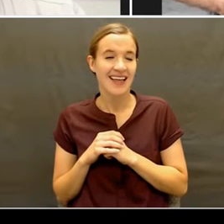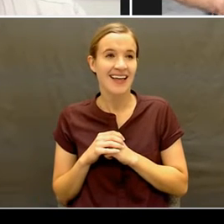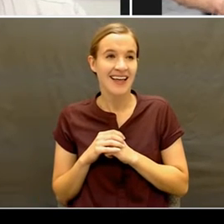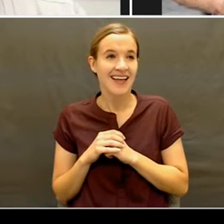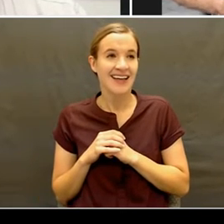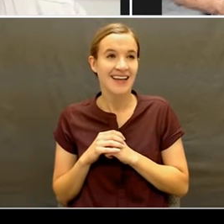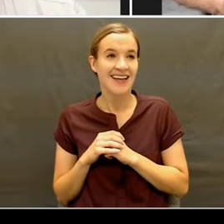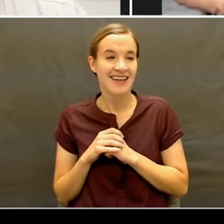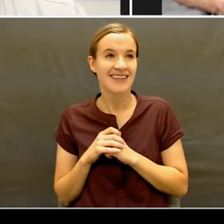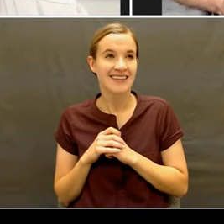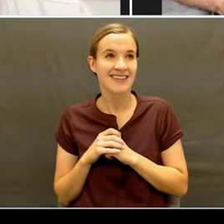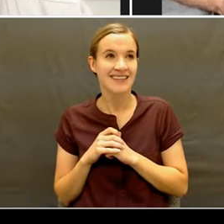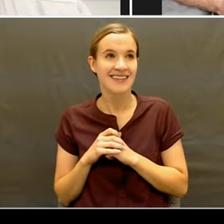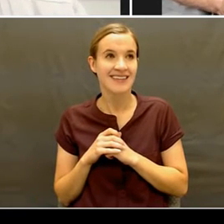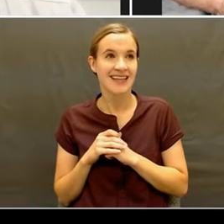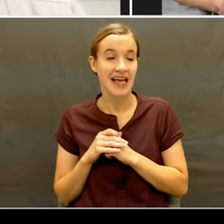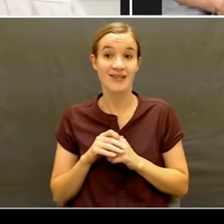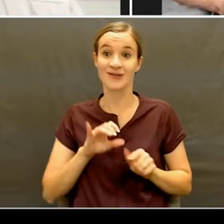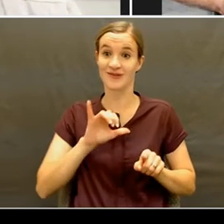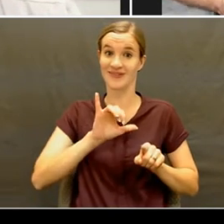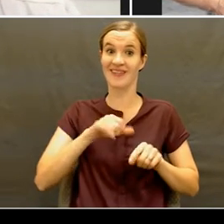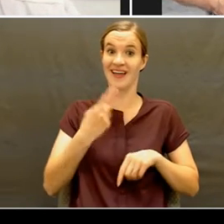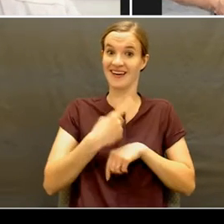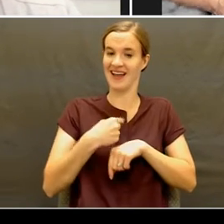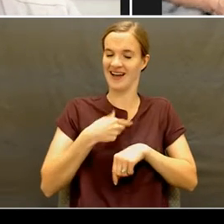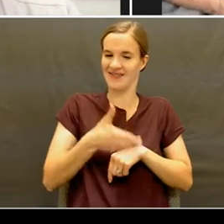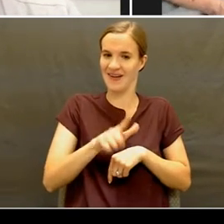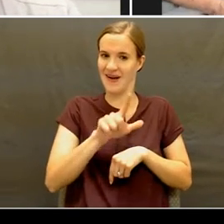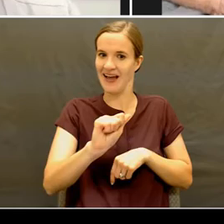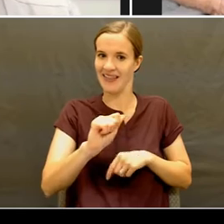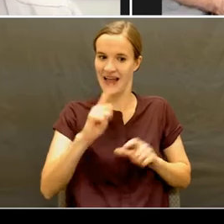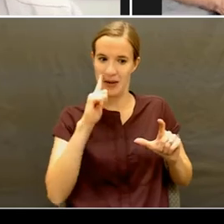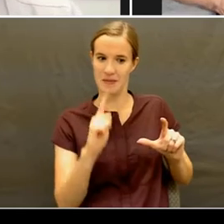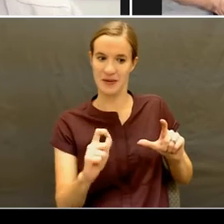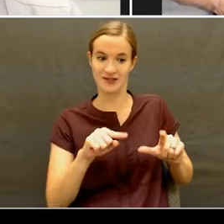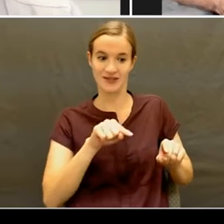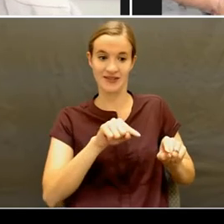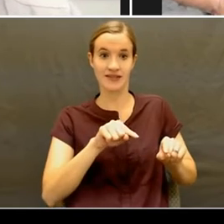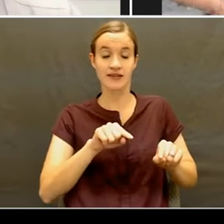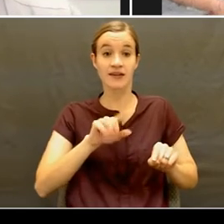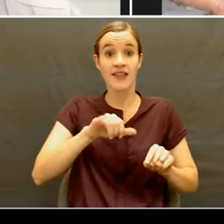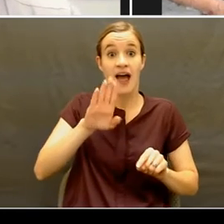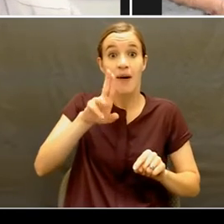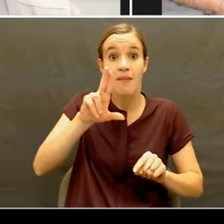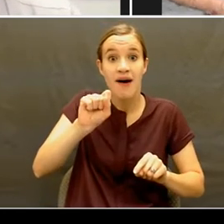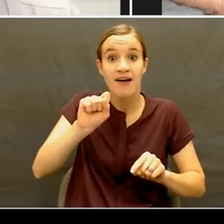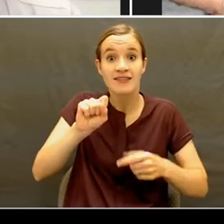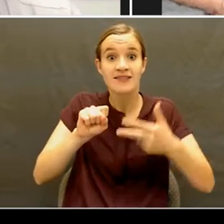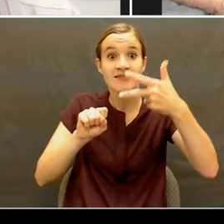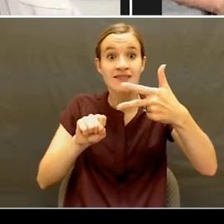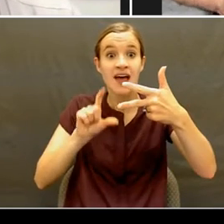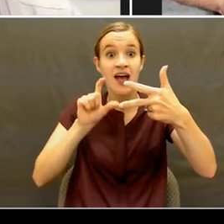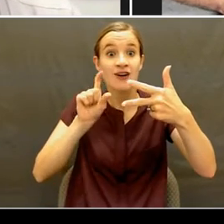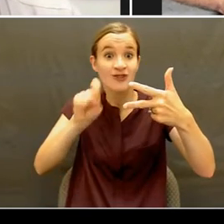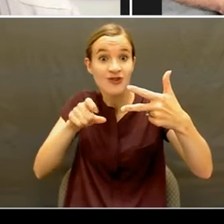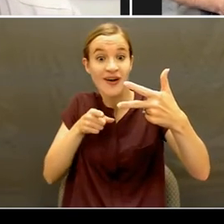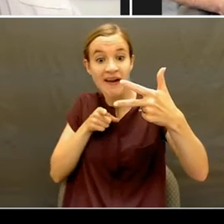not the safest thing to do because they kept those, those buses are running. They don't